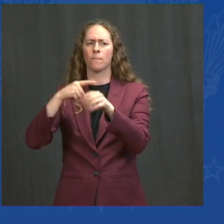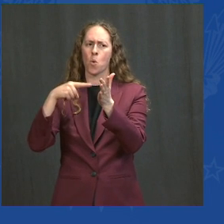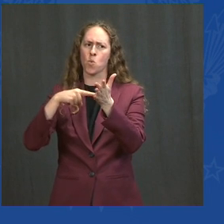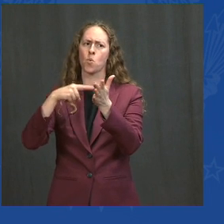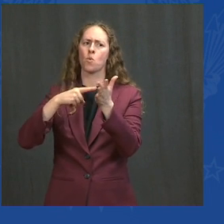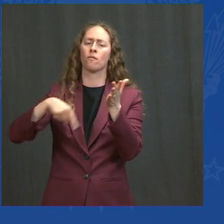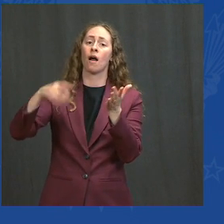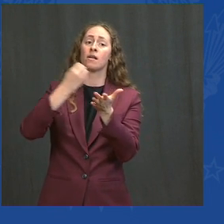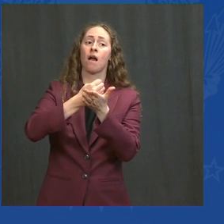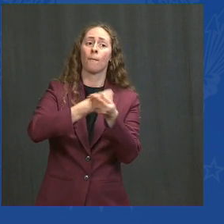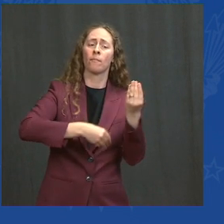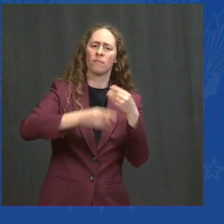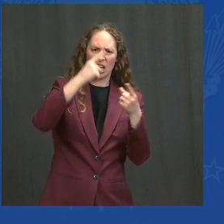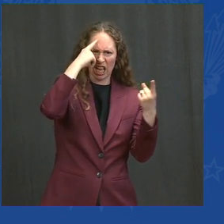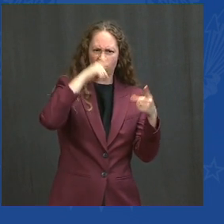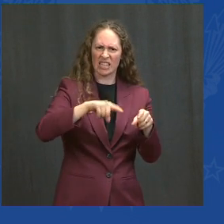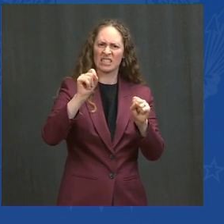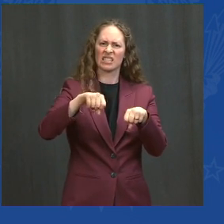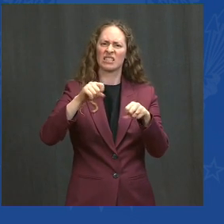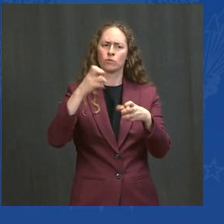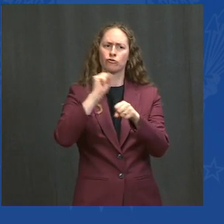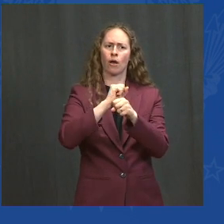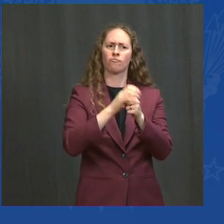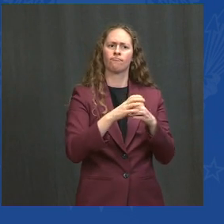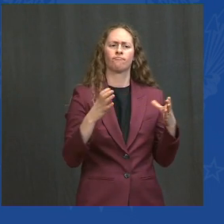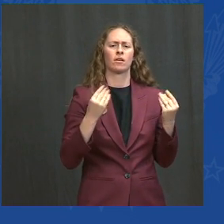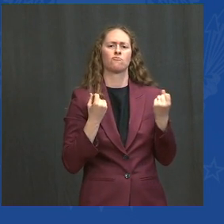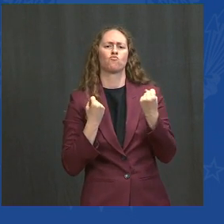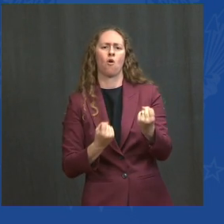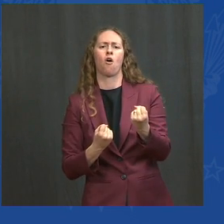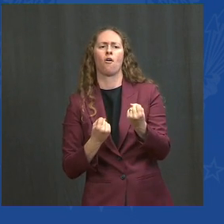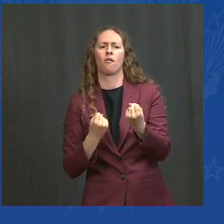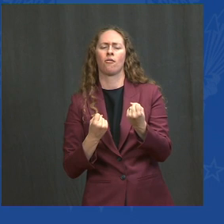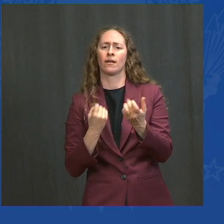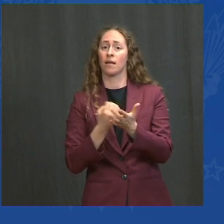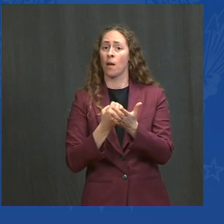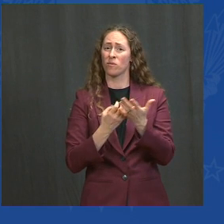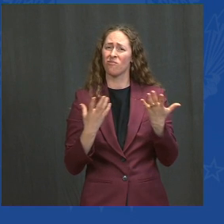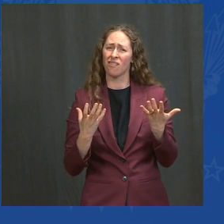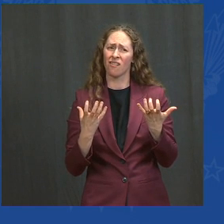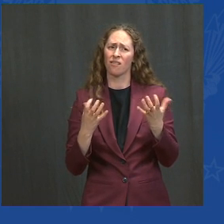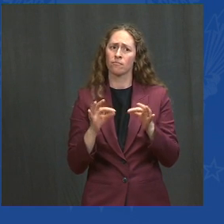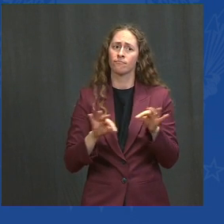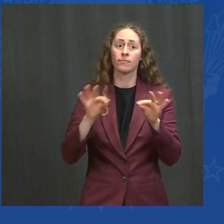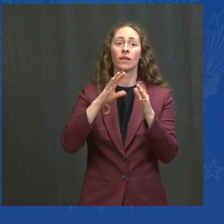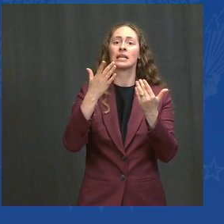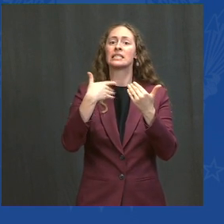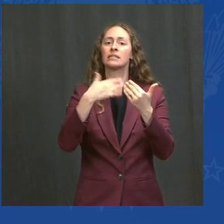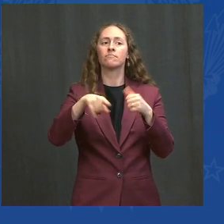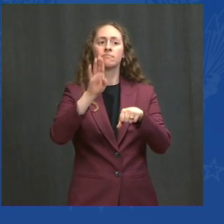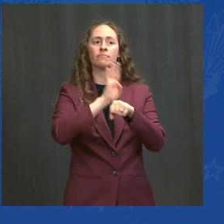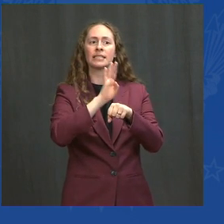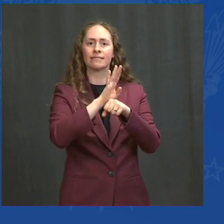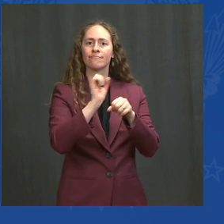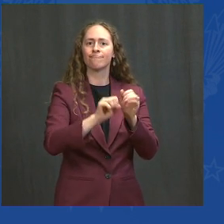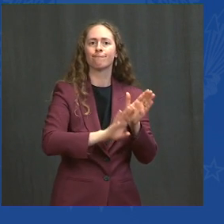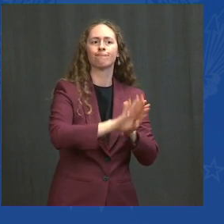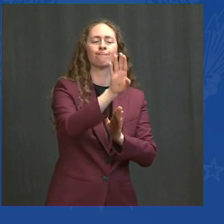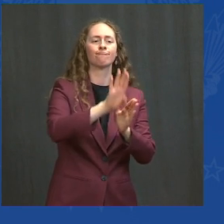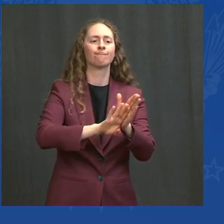and dramatically strengthen our economy in the long run. It makes it easier for businesses to seamly transport their goods, makes it easier for workers